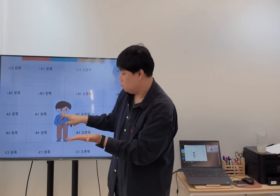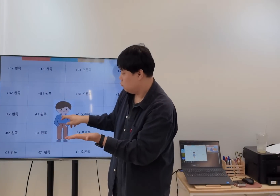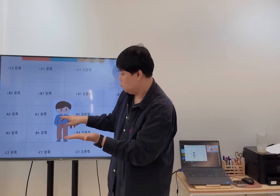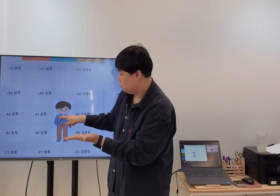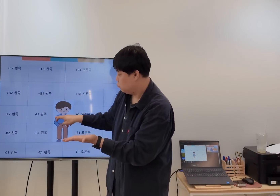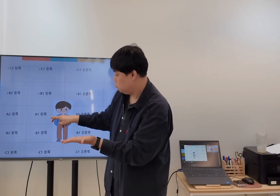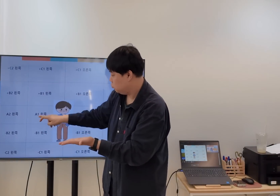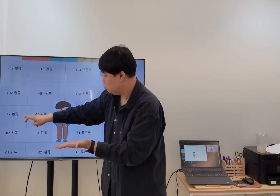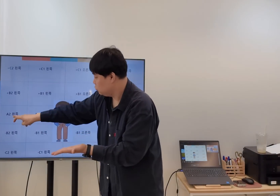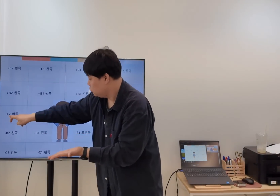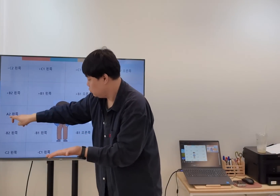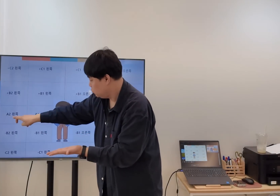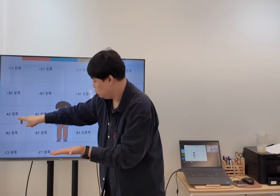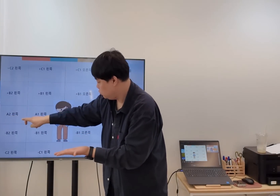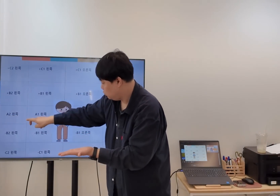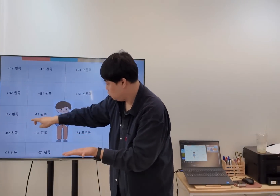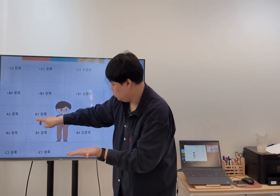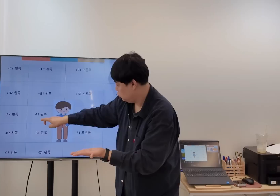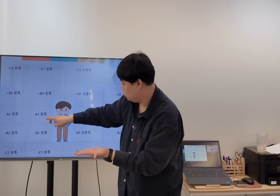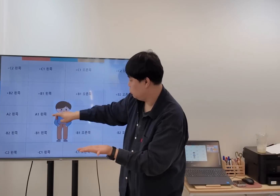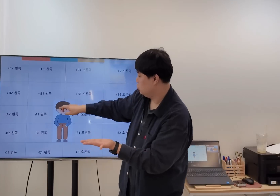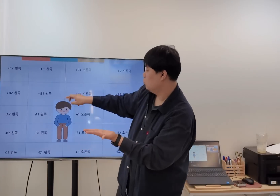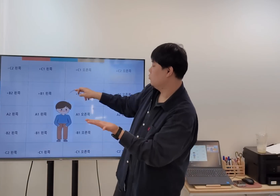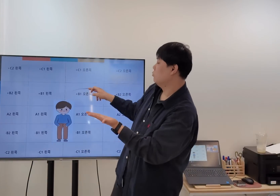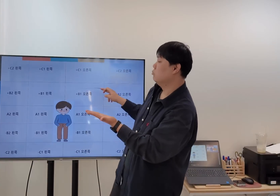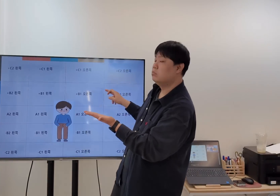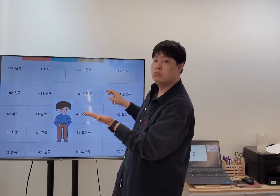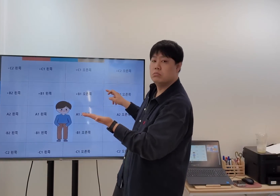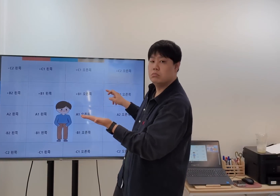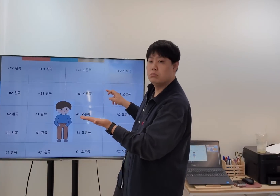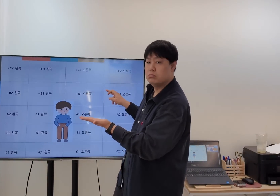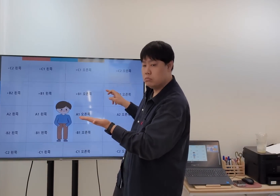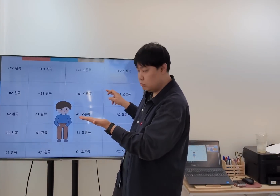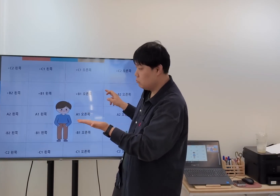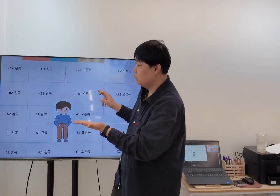Please pay attention to the finger the teacher is pointing at.